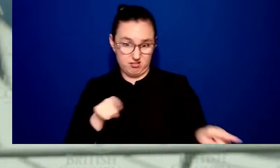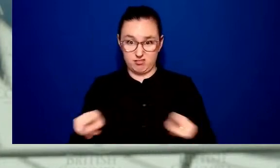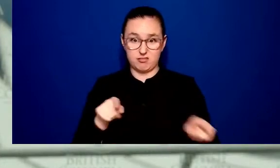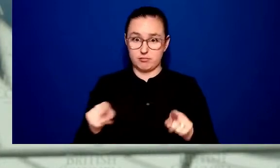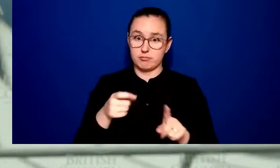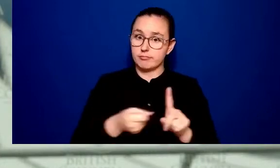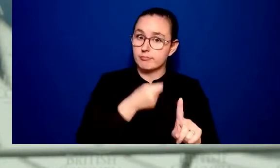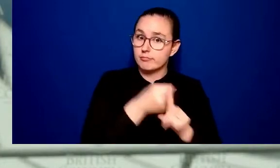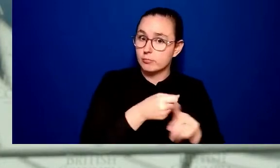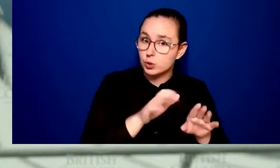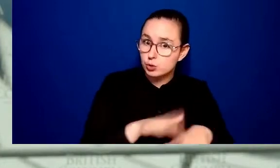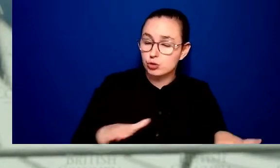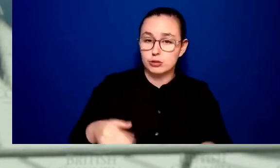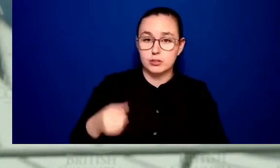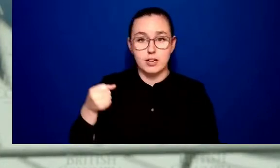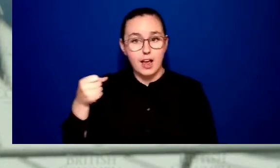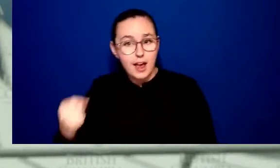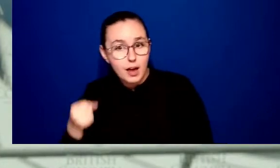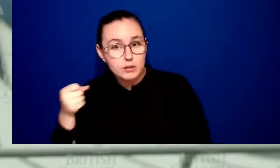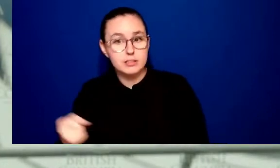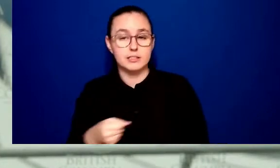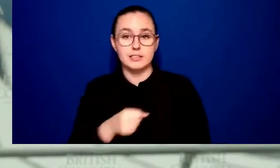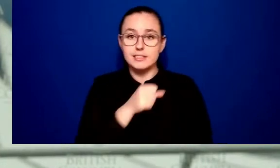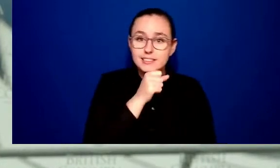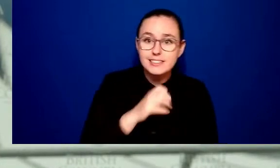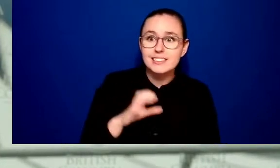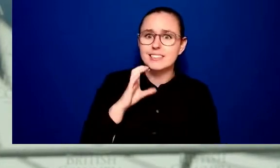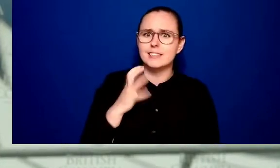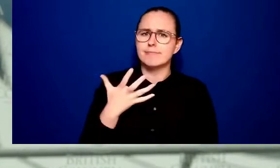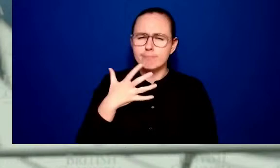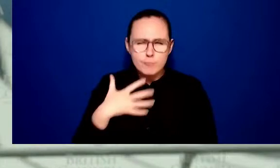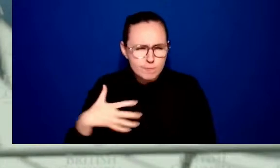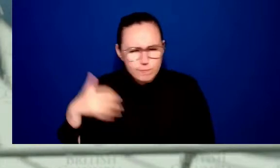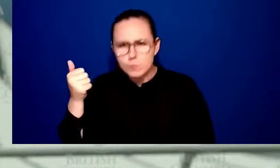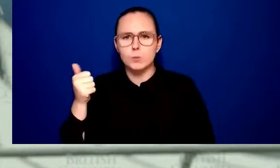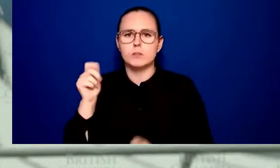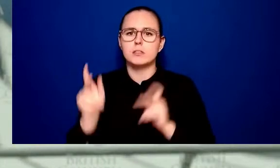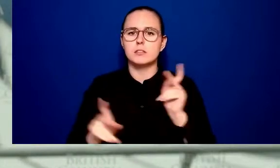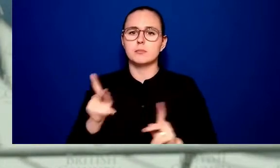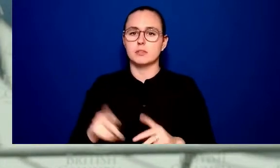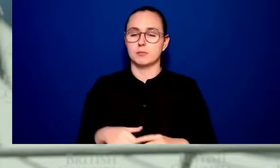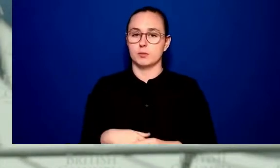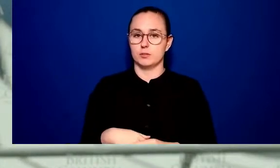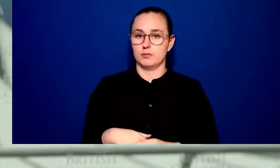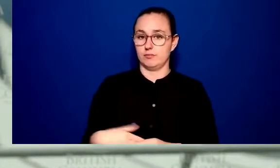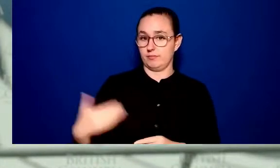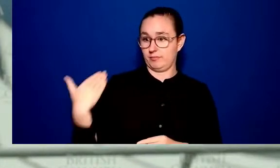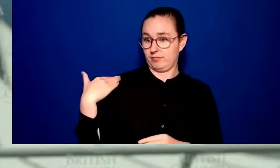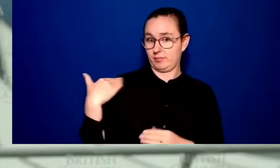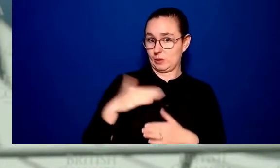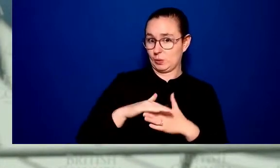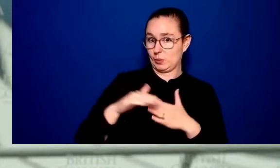numbers over this past weekend have been stable. But they are